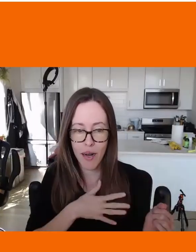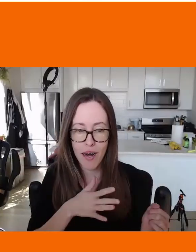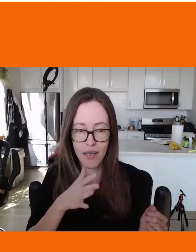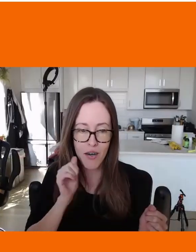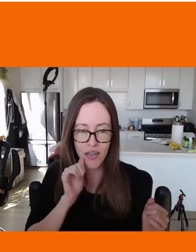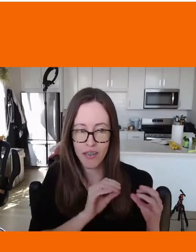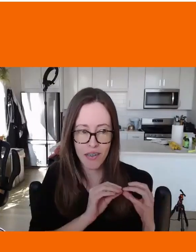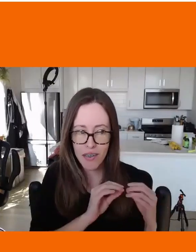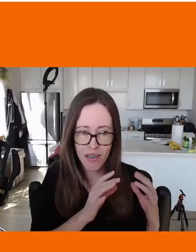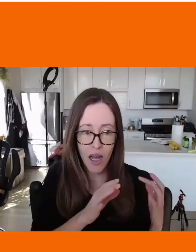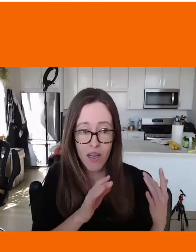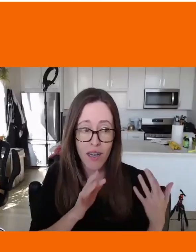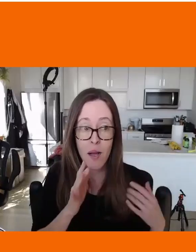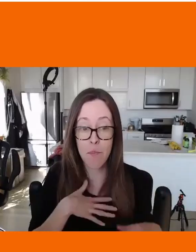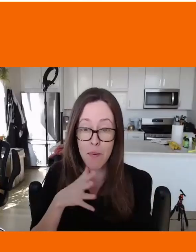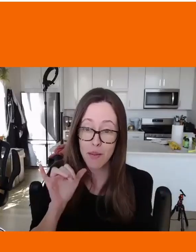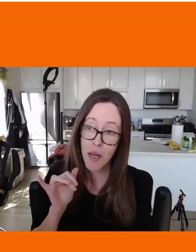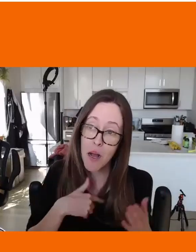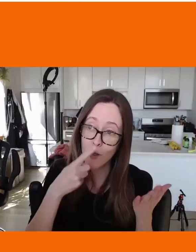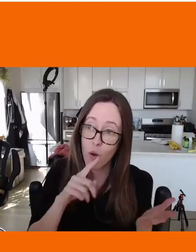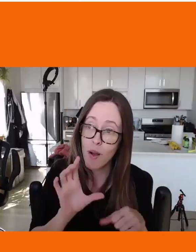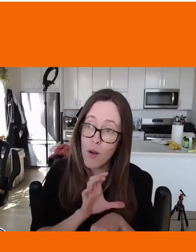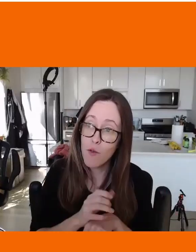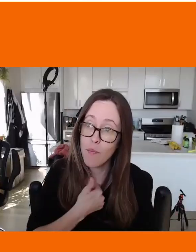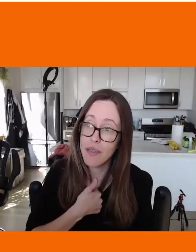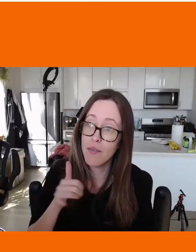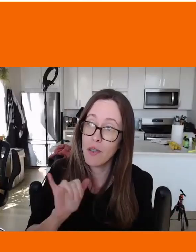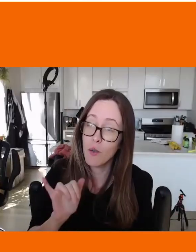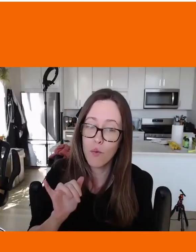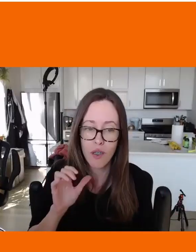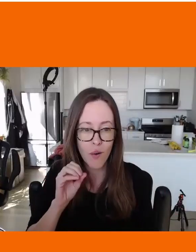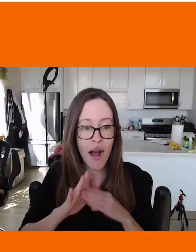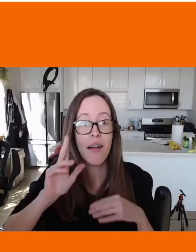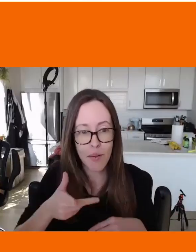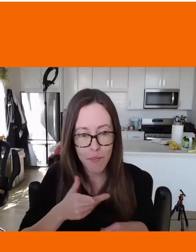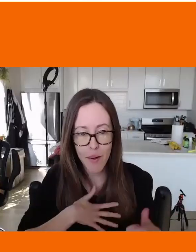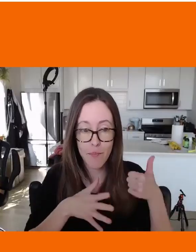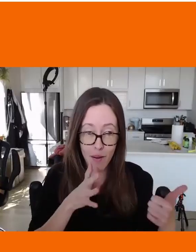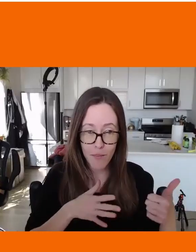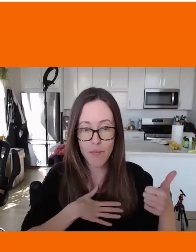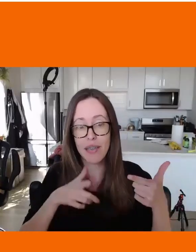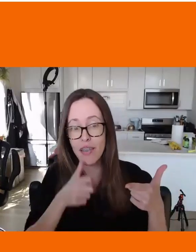So my mom talked with my aunt. And my mom actually thought, at the same time, that it would be cool for herself to have a computer, too